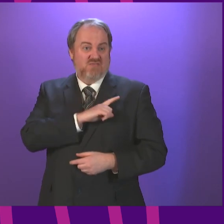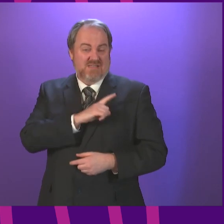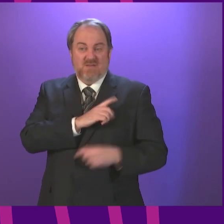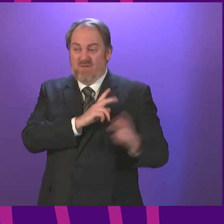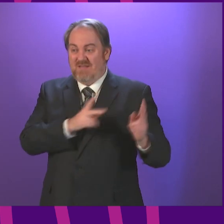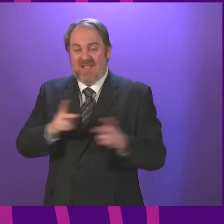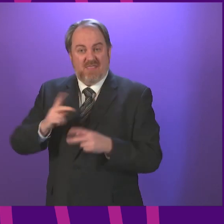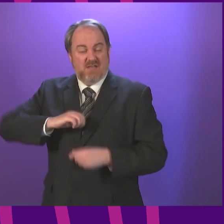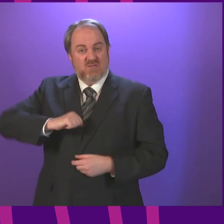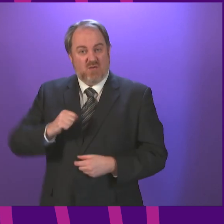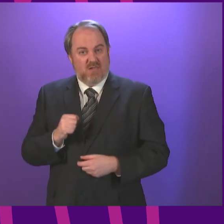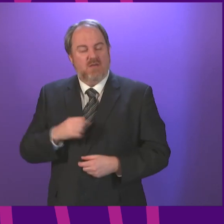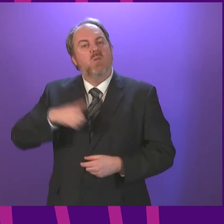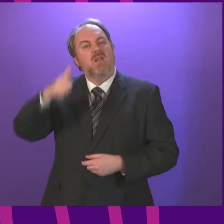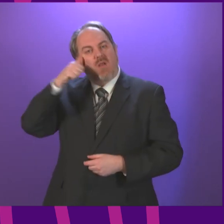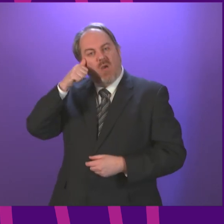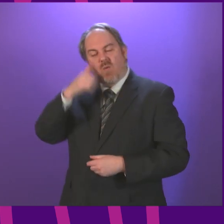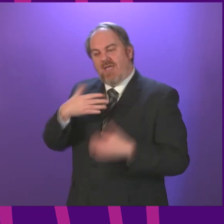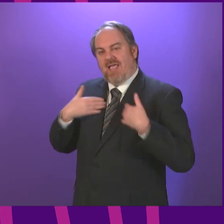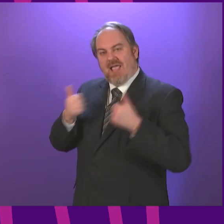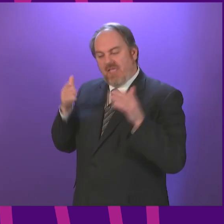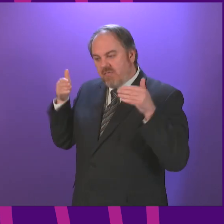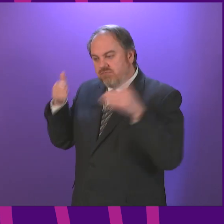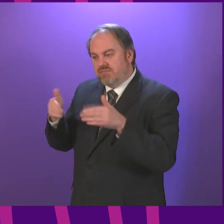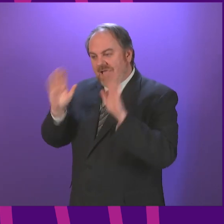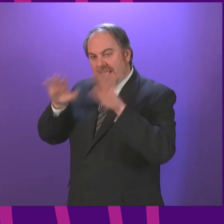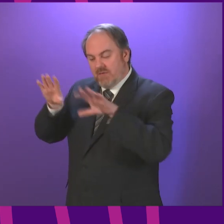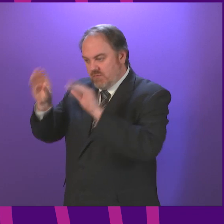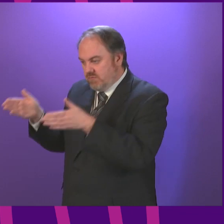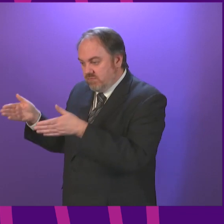health service were redeployed to deal with the virus, but the knock-on impact has been